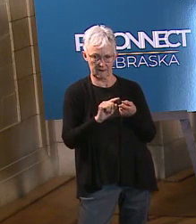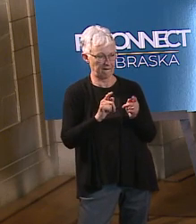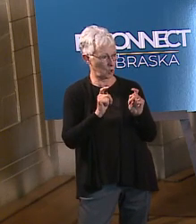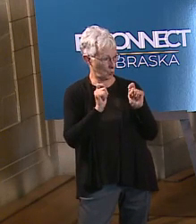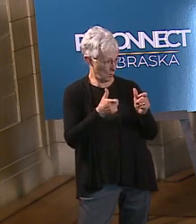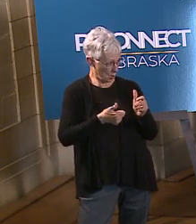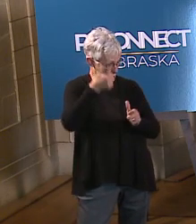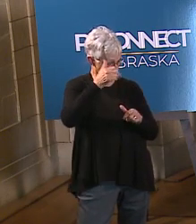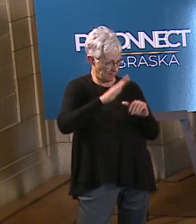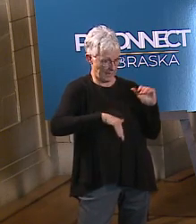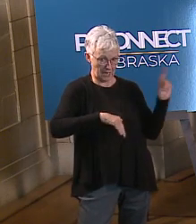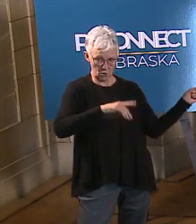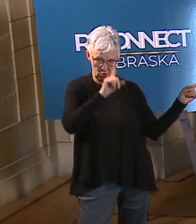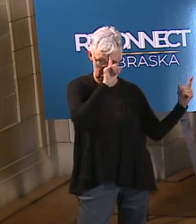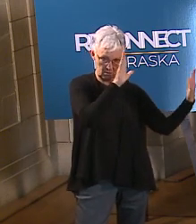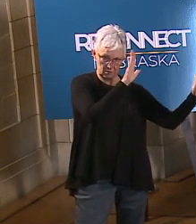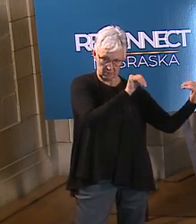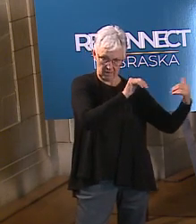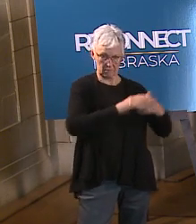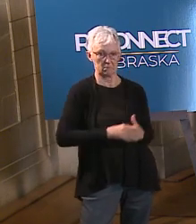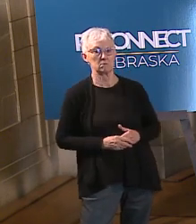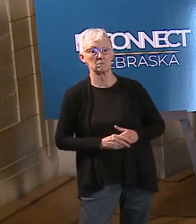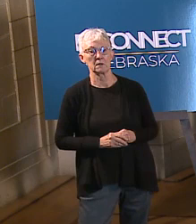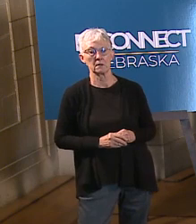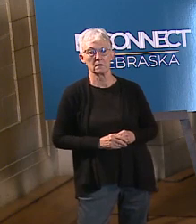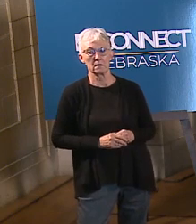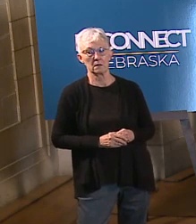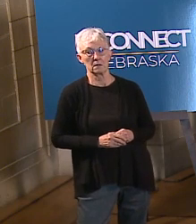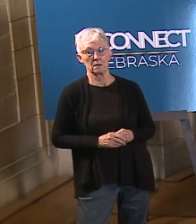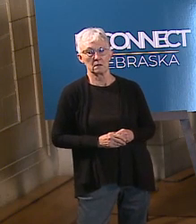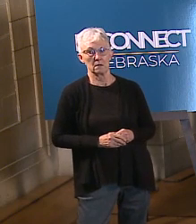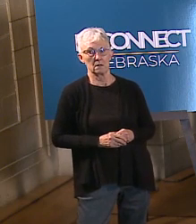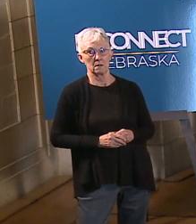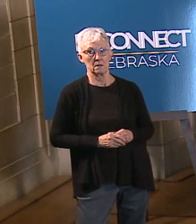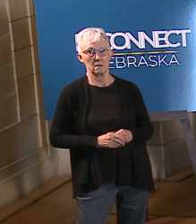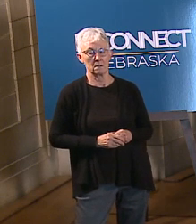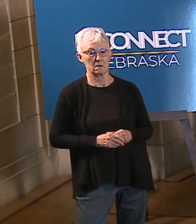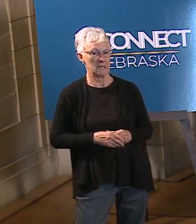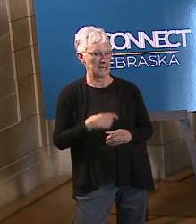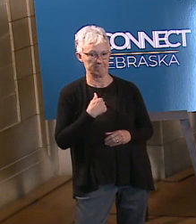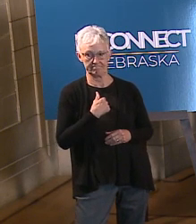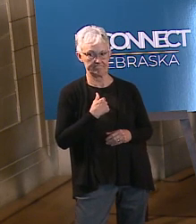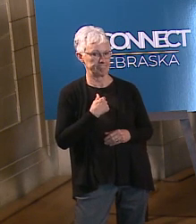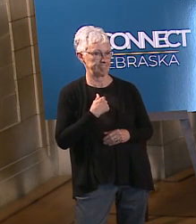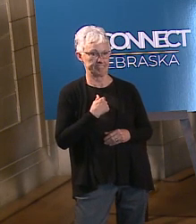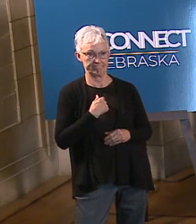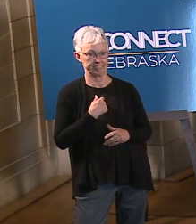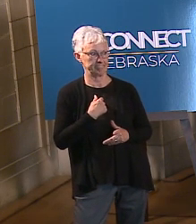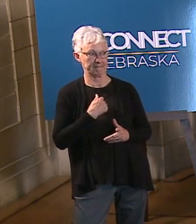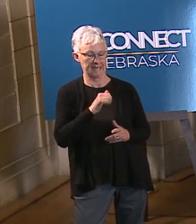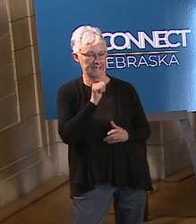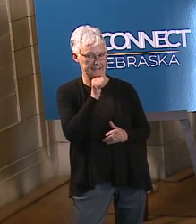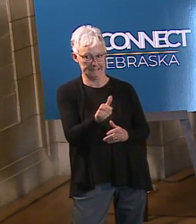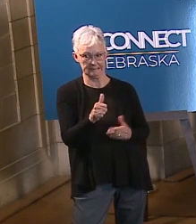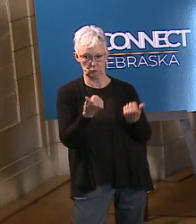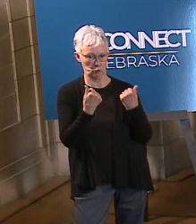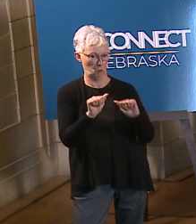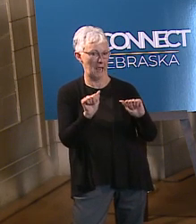THE QUESTION IS, IS THIS HAPPENING QUICKER THAN I THOUGHT? YOU KNOW, THIS -- ONE OF THE